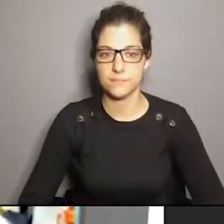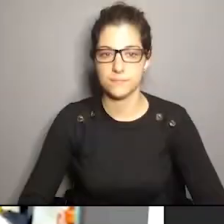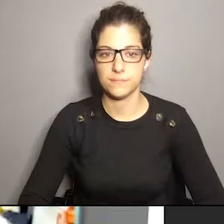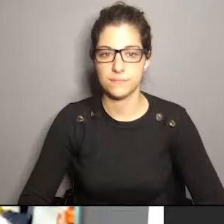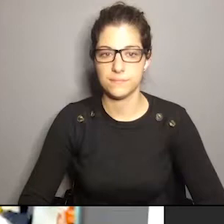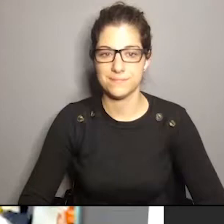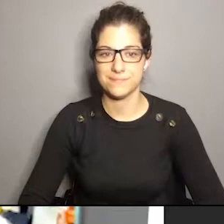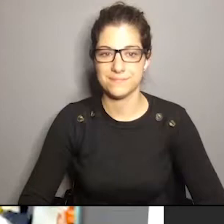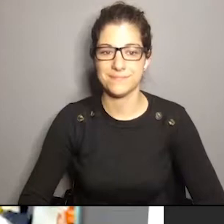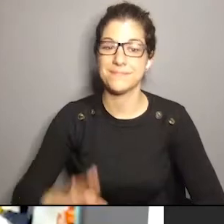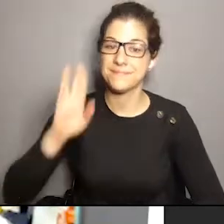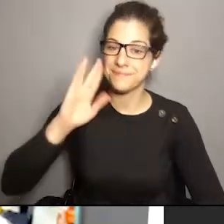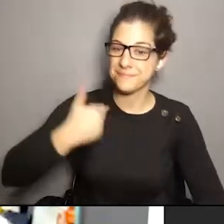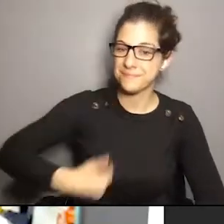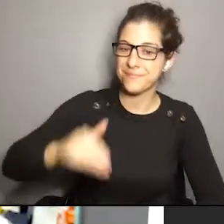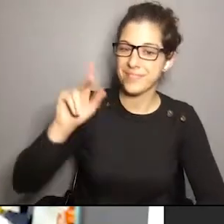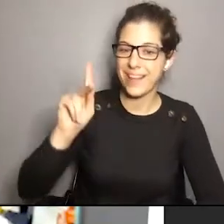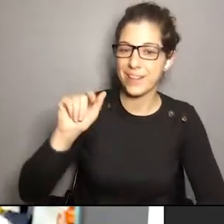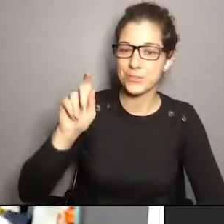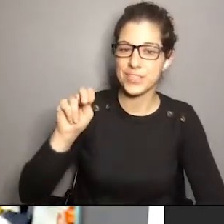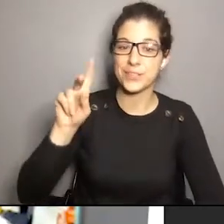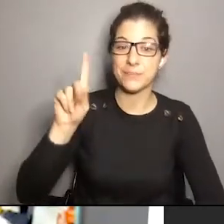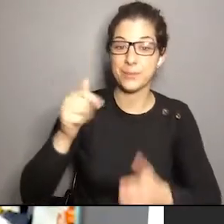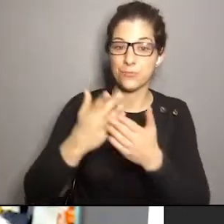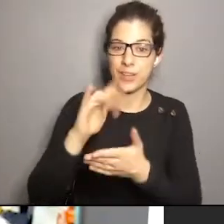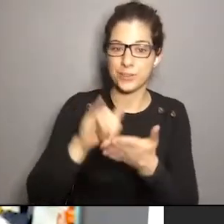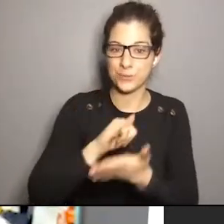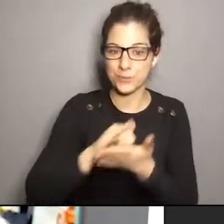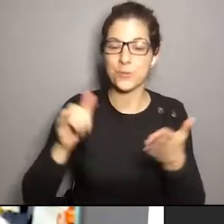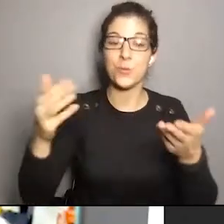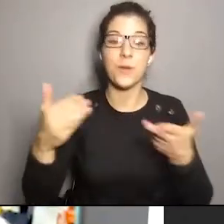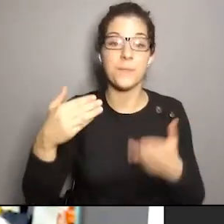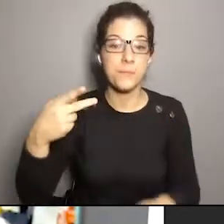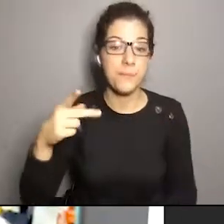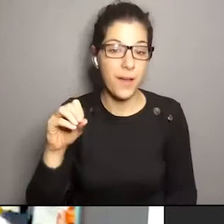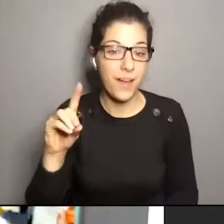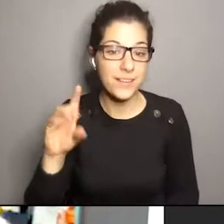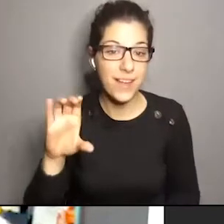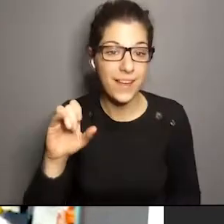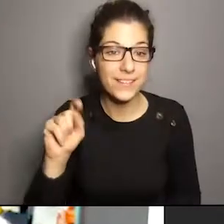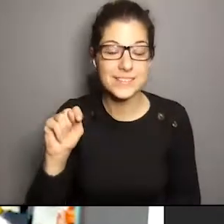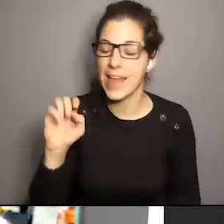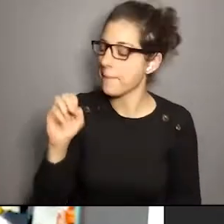This is Katrin with Disability Rights New York. Welcome to our podcast Empire State Of Rights: Closed Captioned.